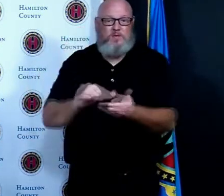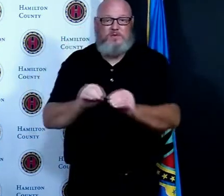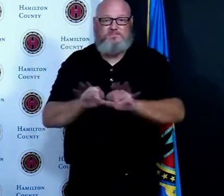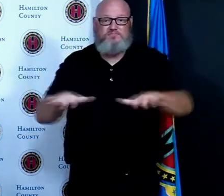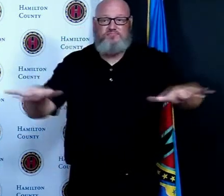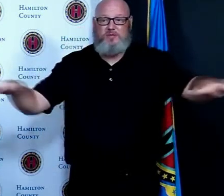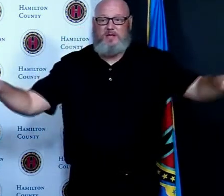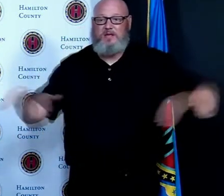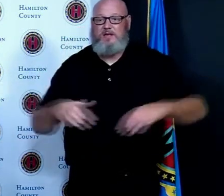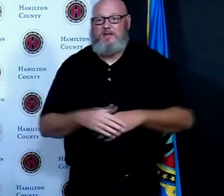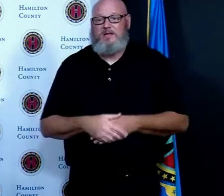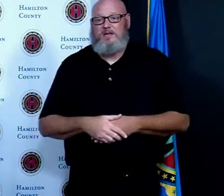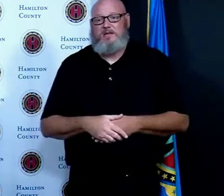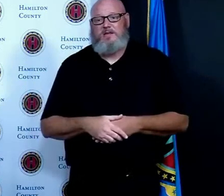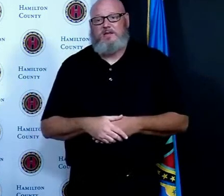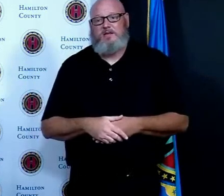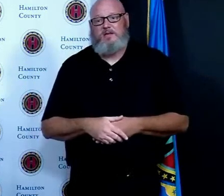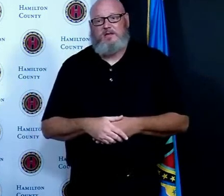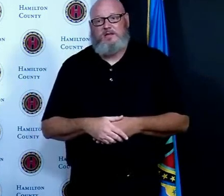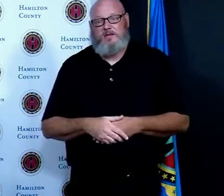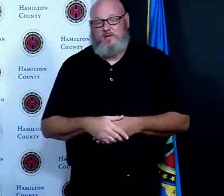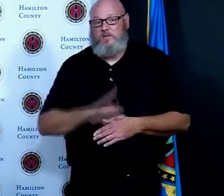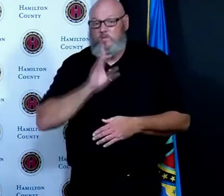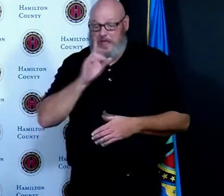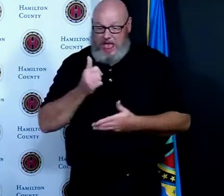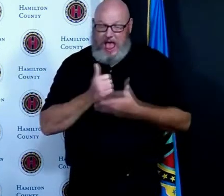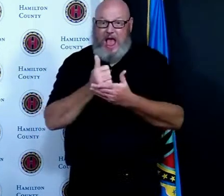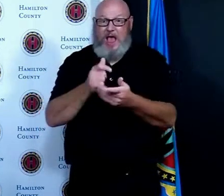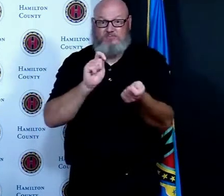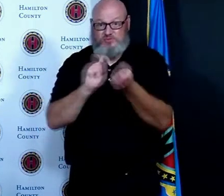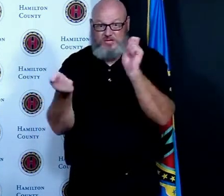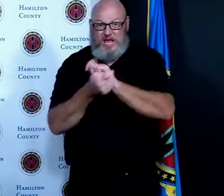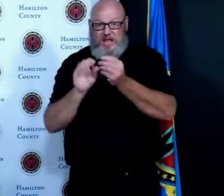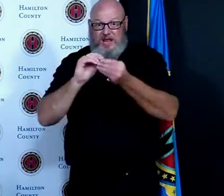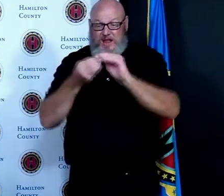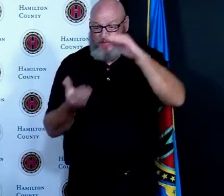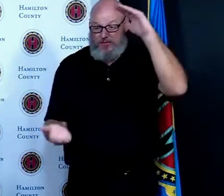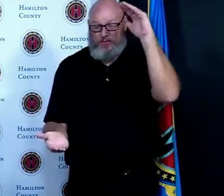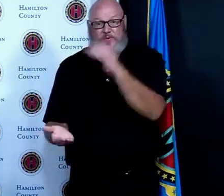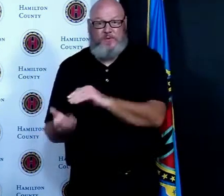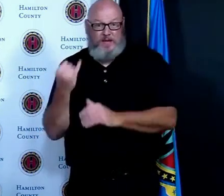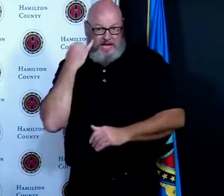spread I think the other thing I'd also want to highlight is that from my perspective and